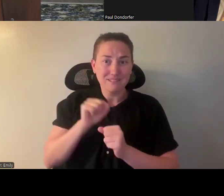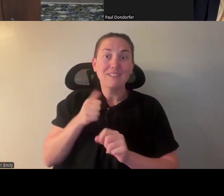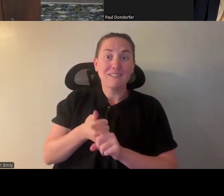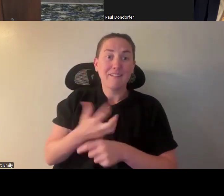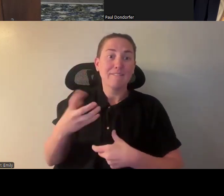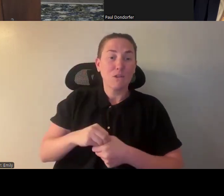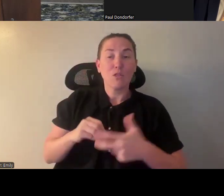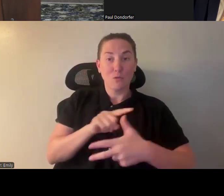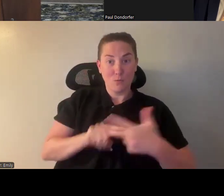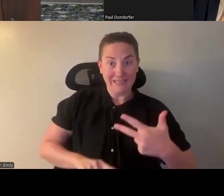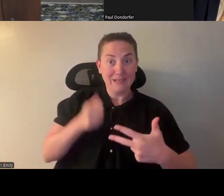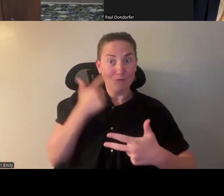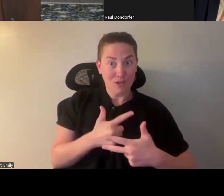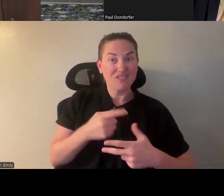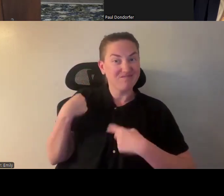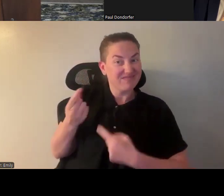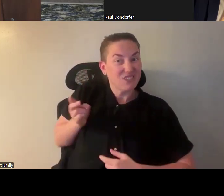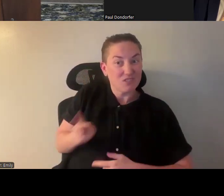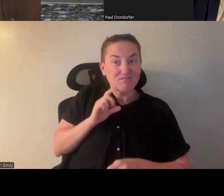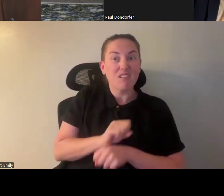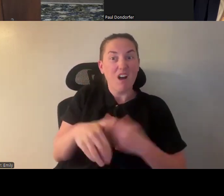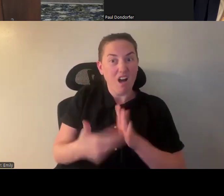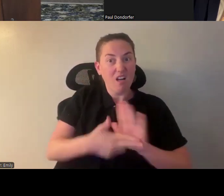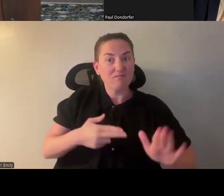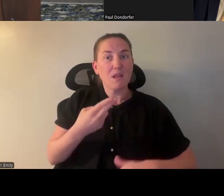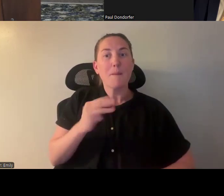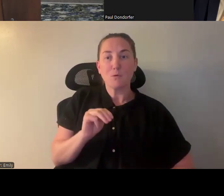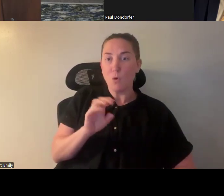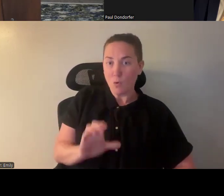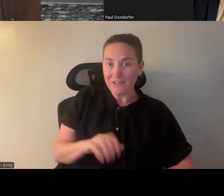brothers in history to all be Monroe County champions class sectional champions state